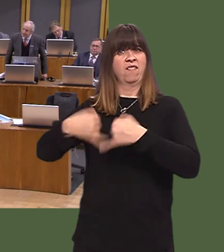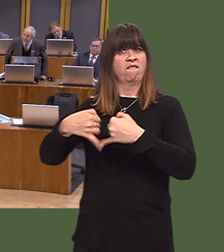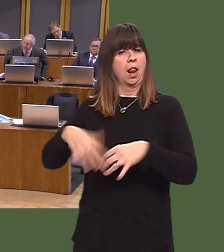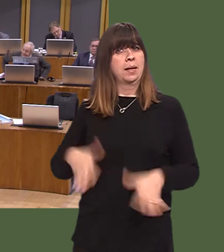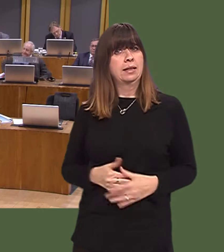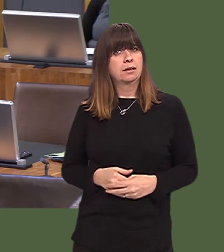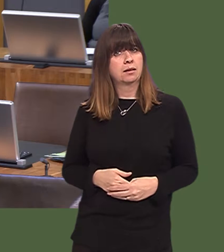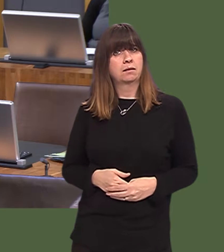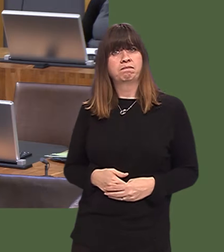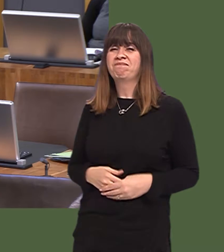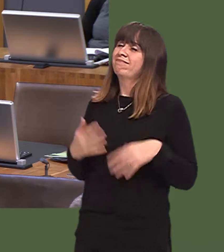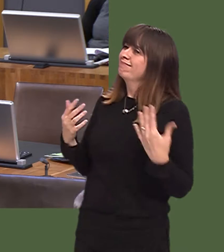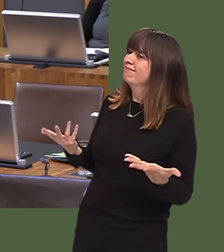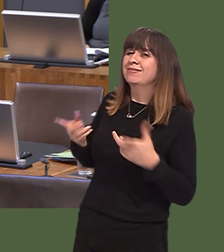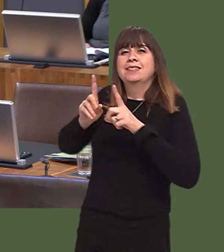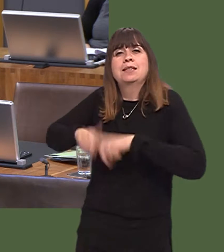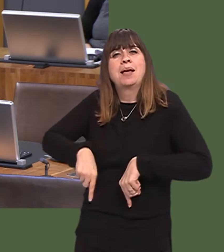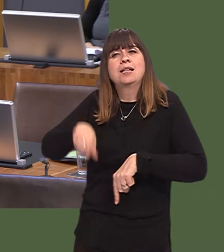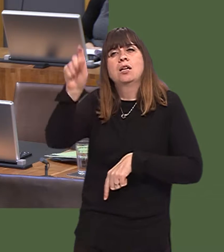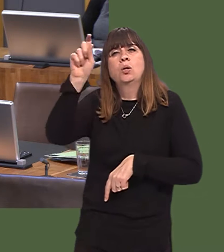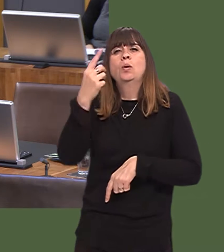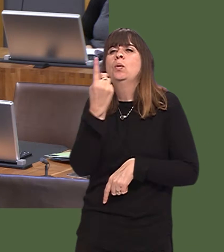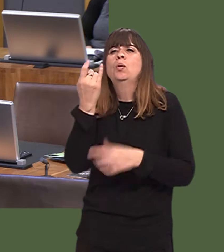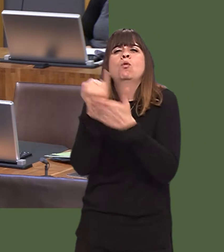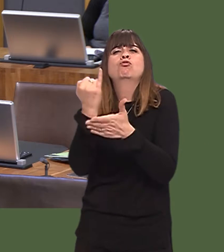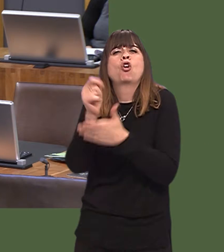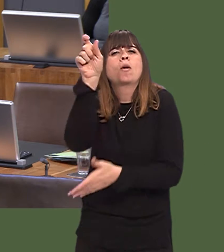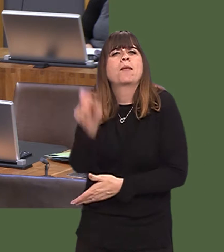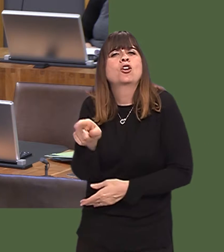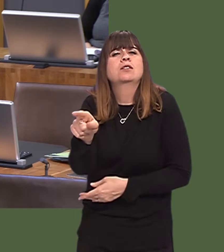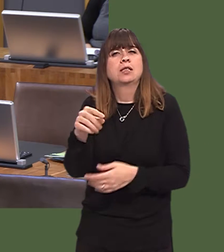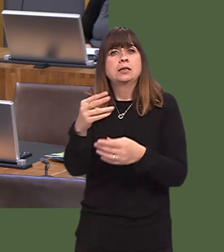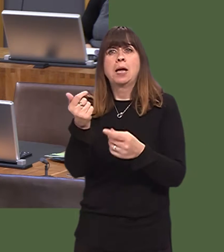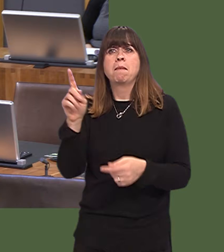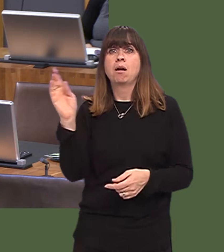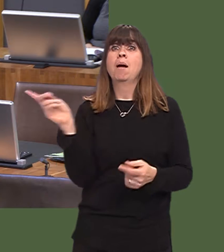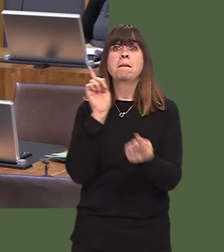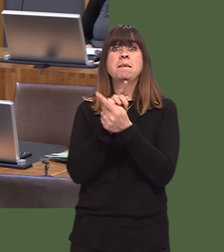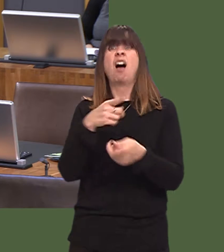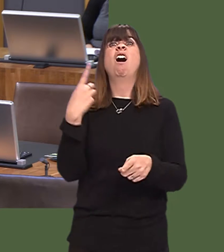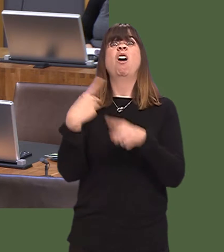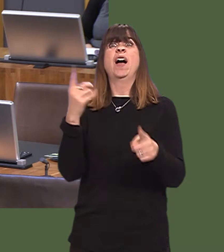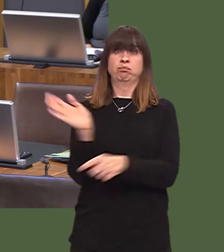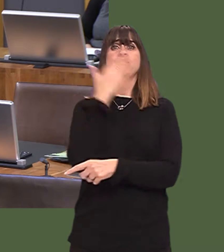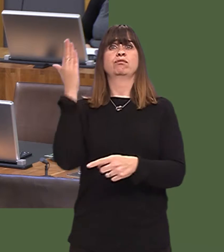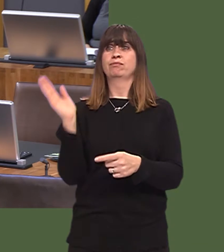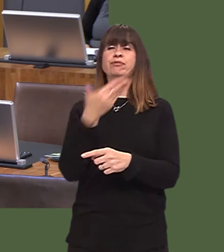Carwyn Jones: It depends on the patients who come through the surgery on that particular day. For some people, they can be seen in five minutes; for other people, it takes longer.